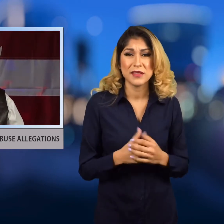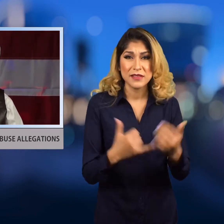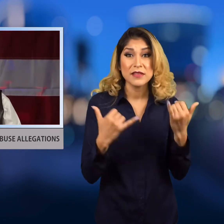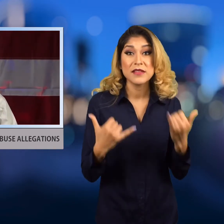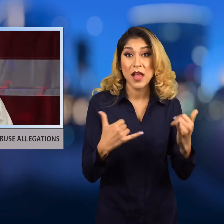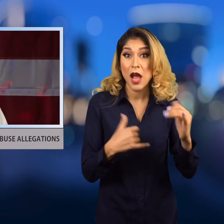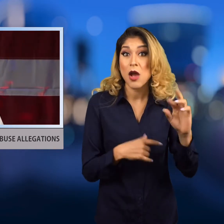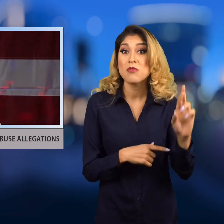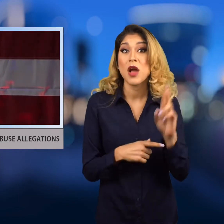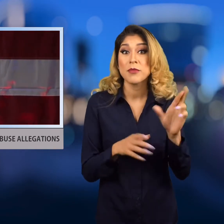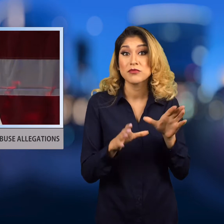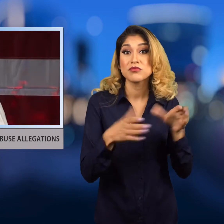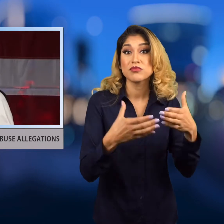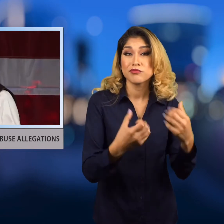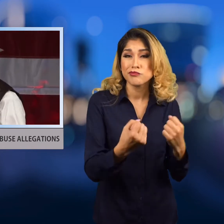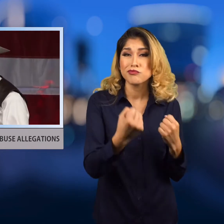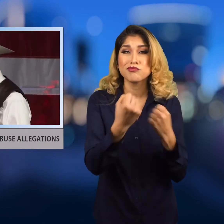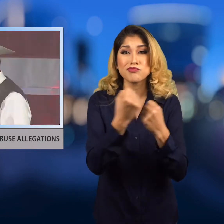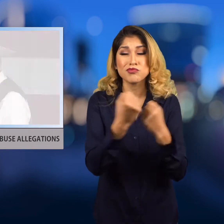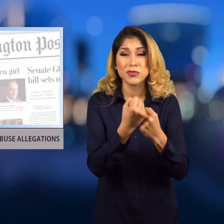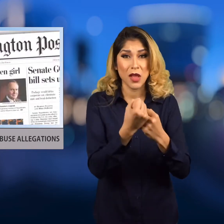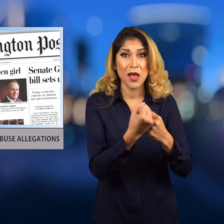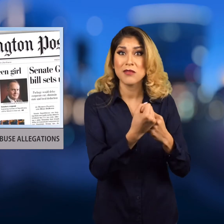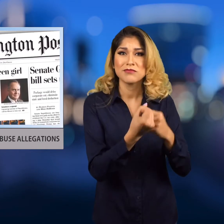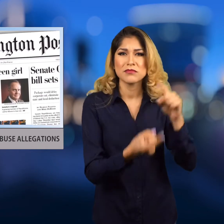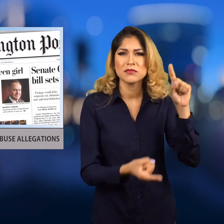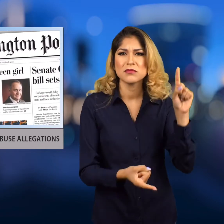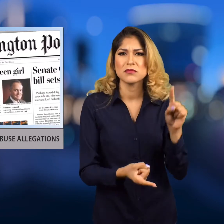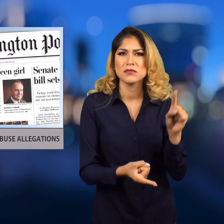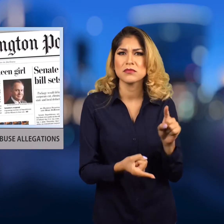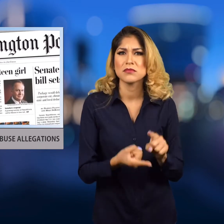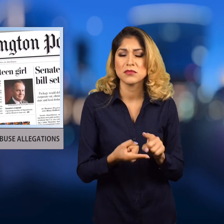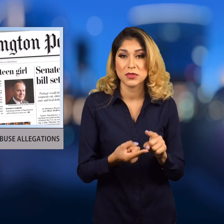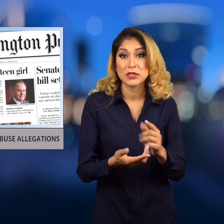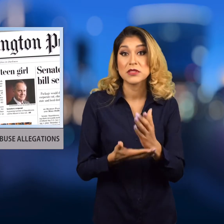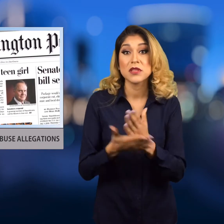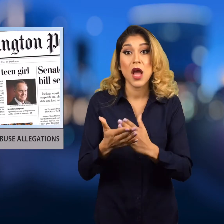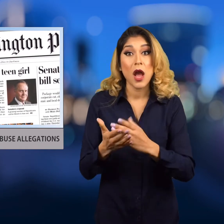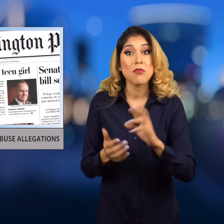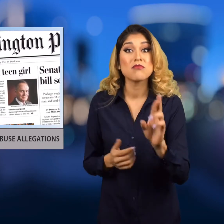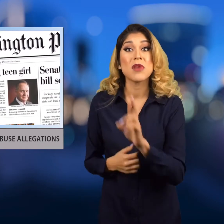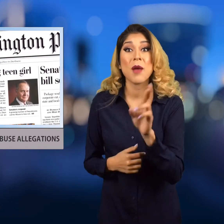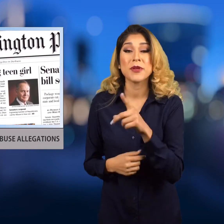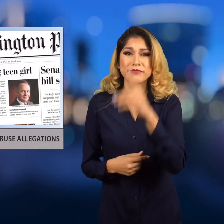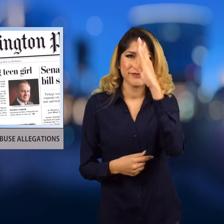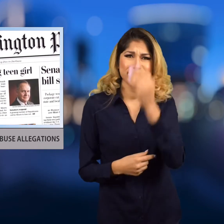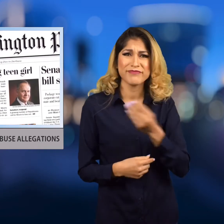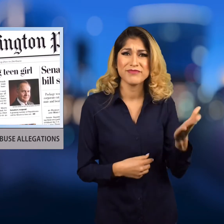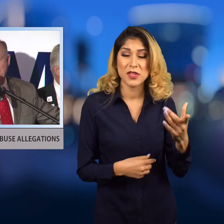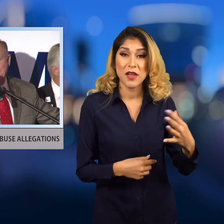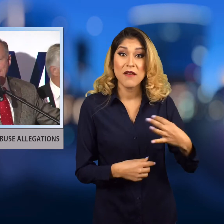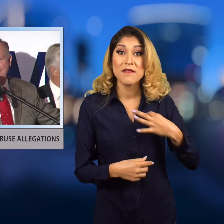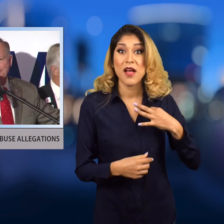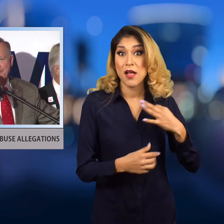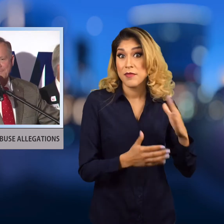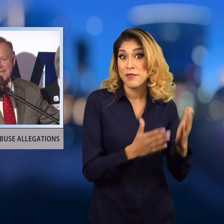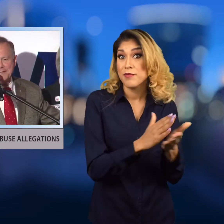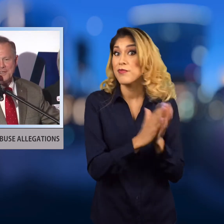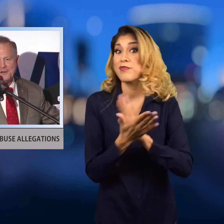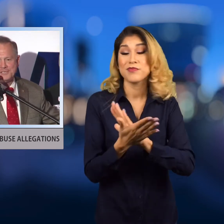But Moore is not getting a lot of support from fellow Republicans. Some Republicans say he needs to drop out of the Senate race if the